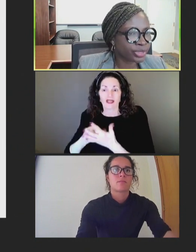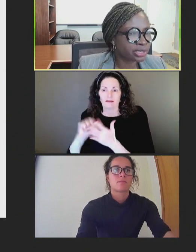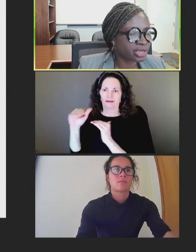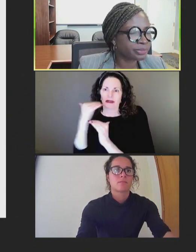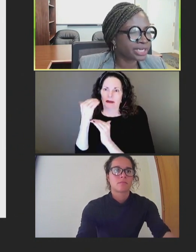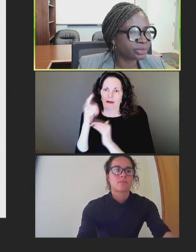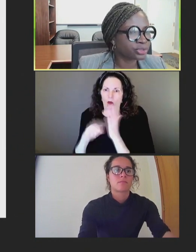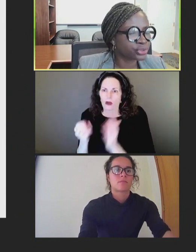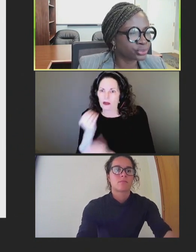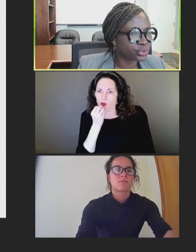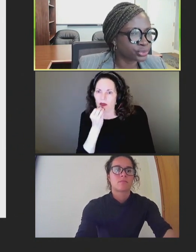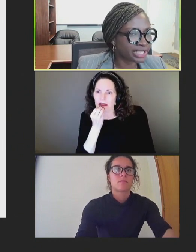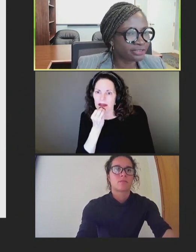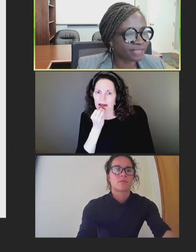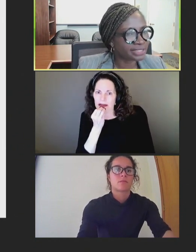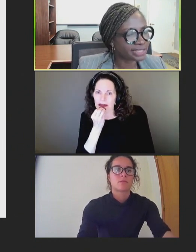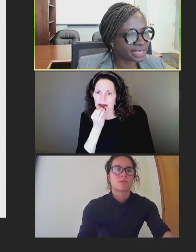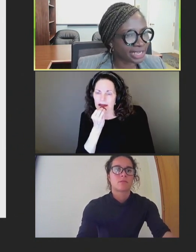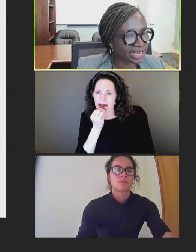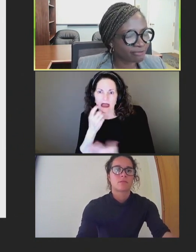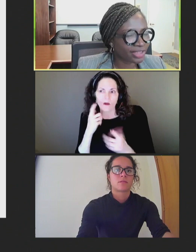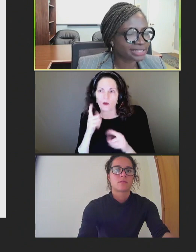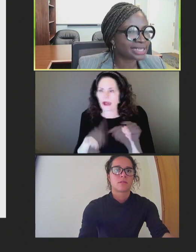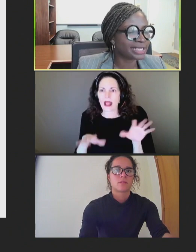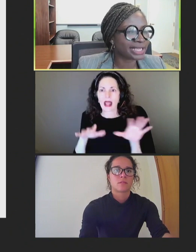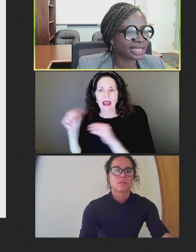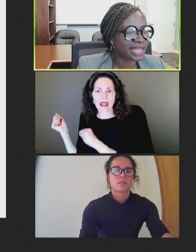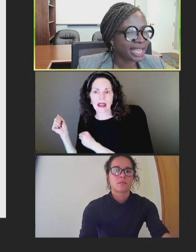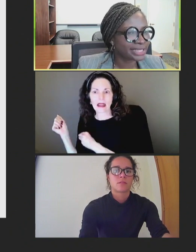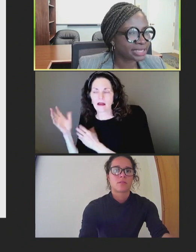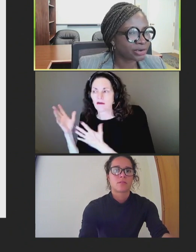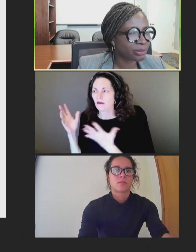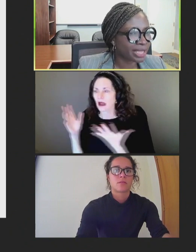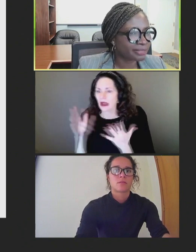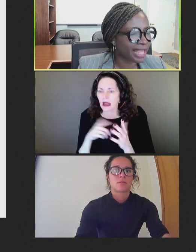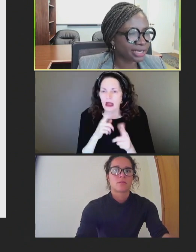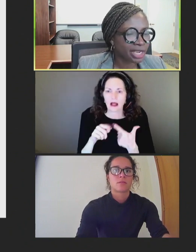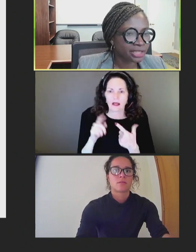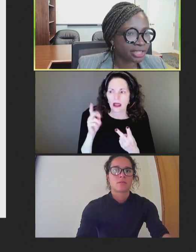being -- not being able to leave and seen -- and getting vaccinated, et cetera, meant that they